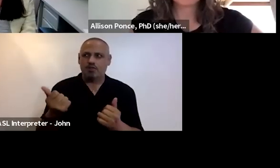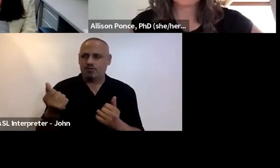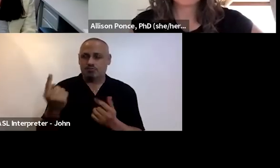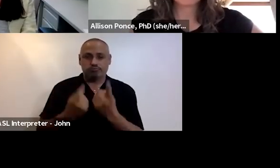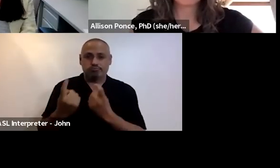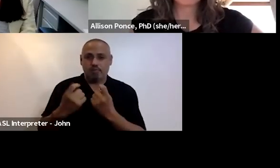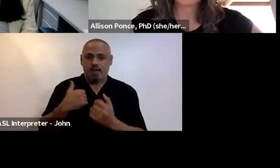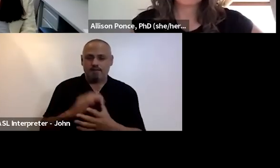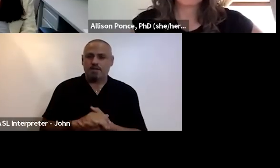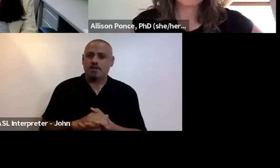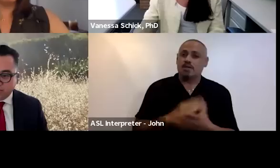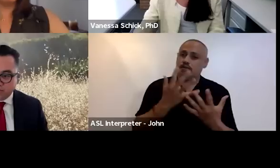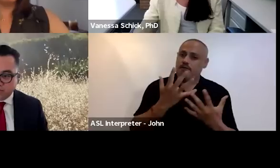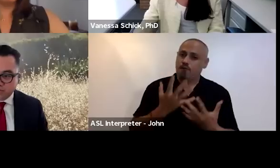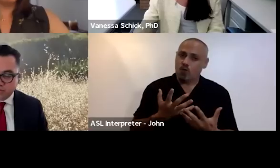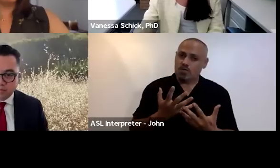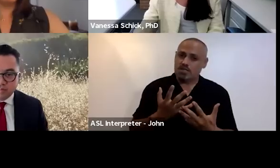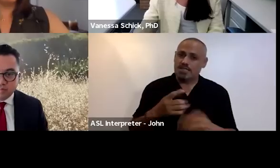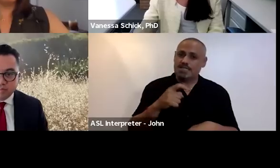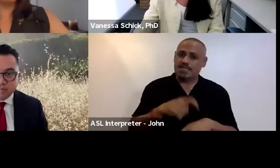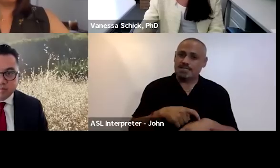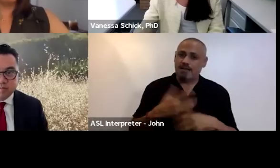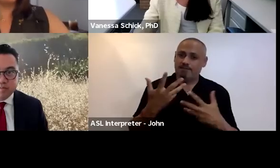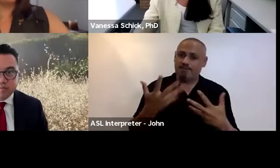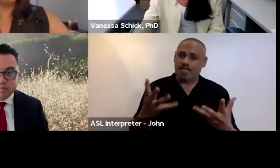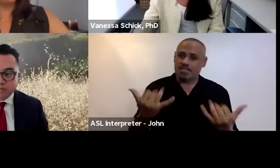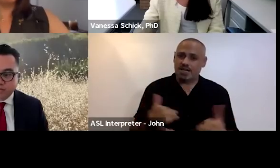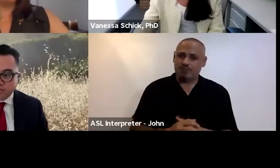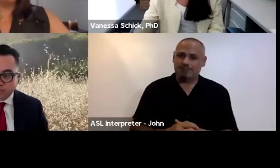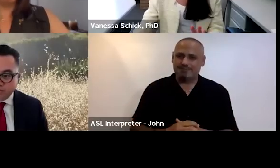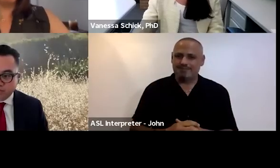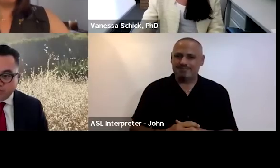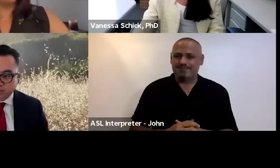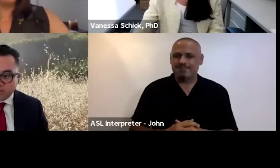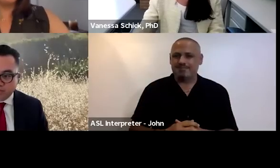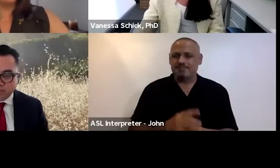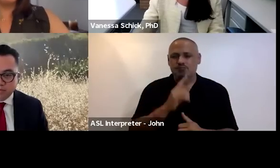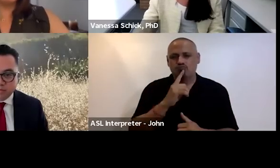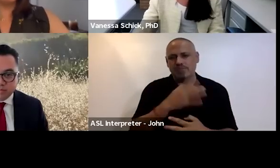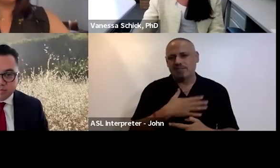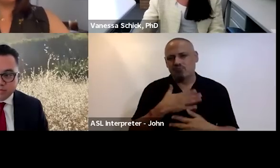but, unfortunately, time is up for now. But really enjoyed hearing from everyone.